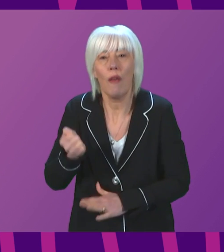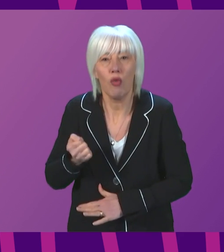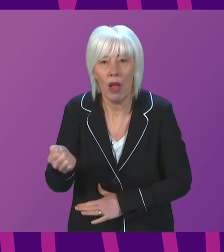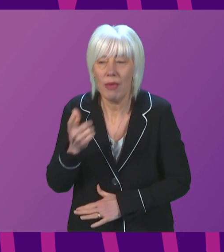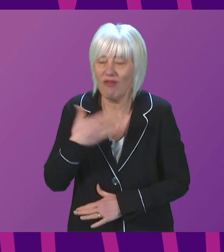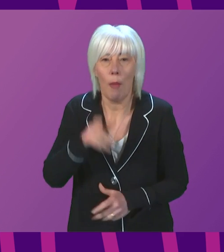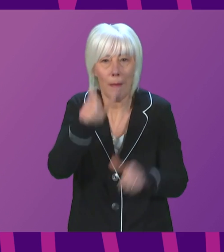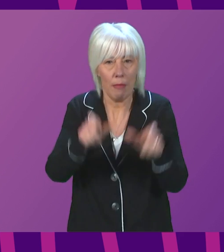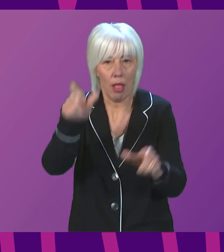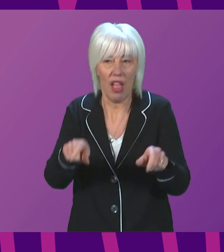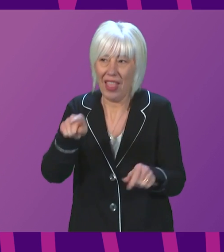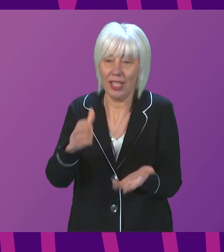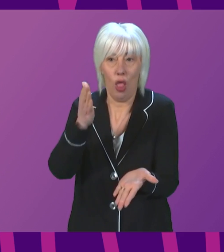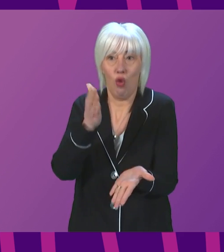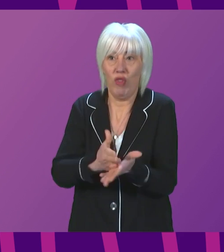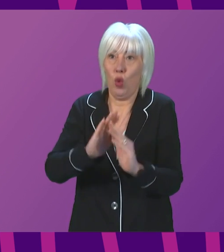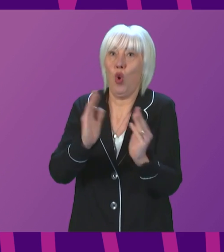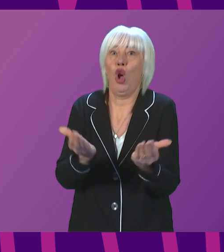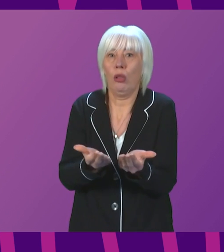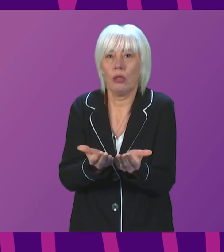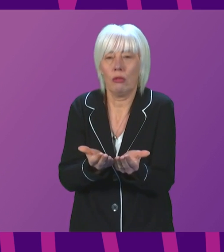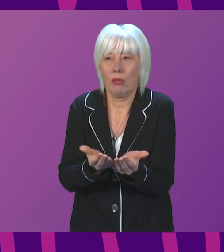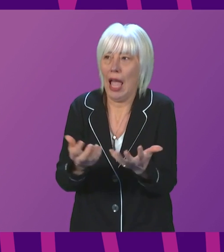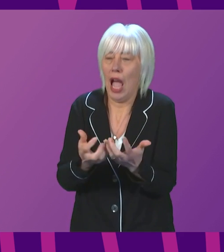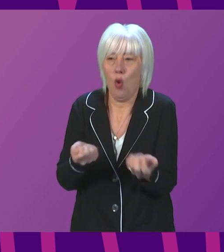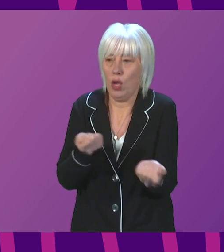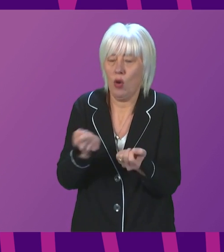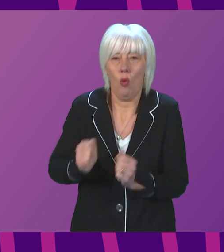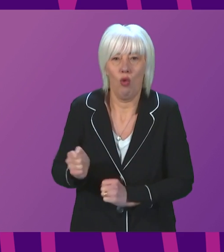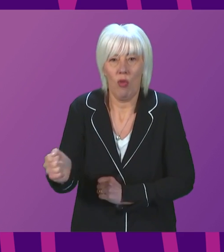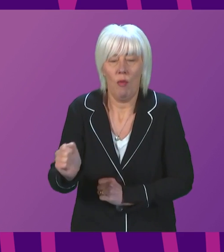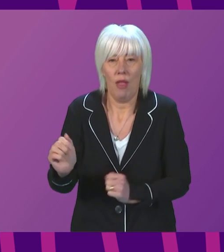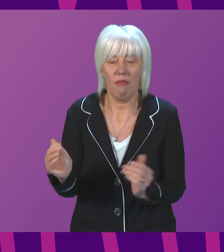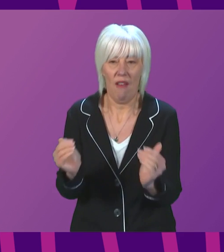That is about the real-world running of a railway that is fit for purpose.